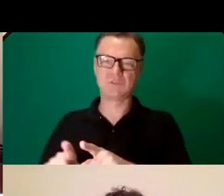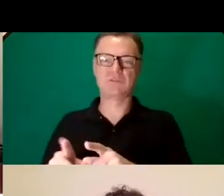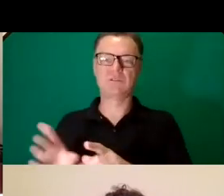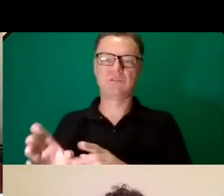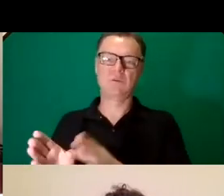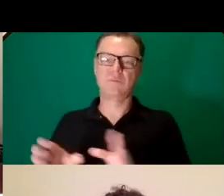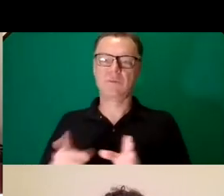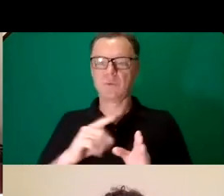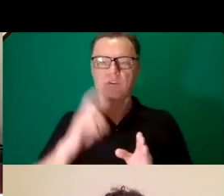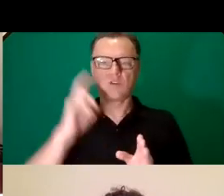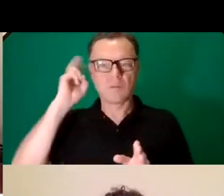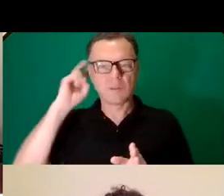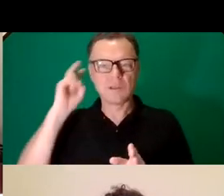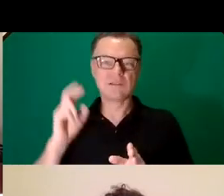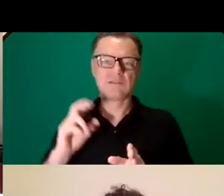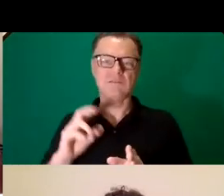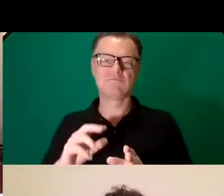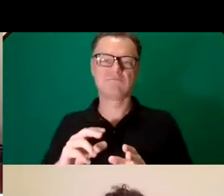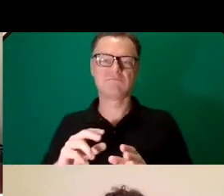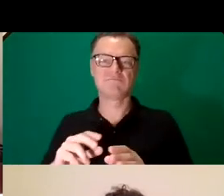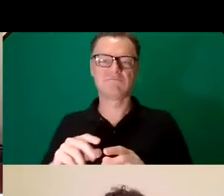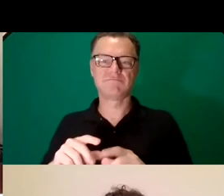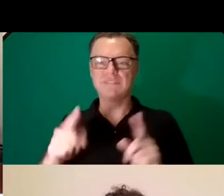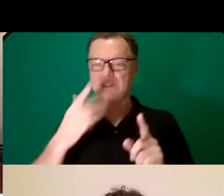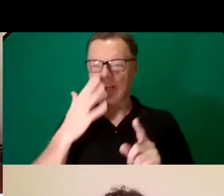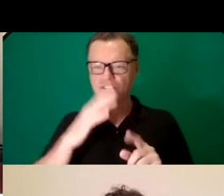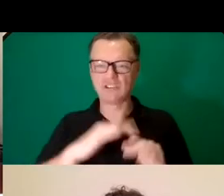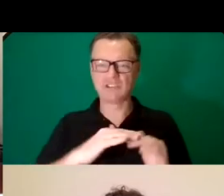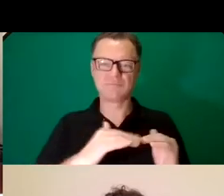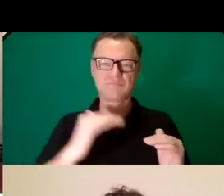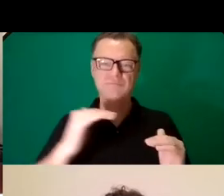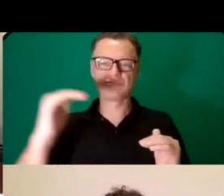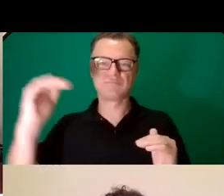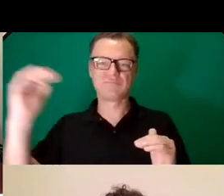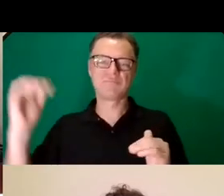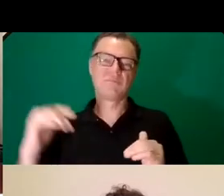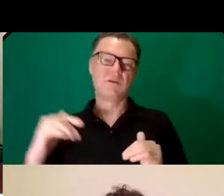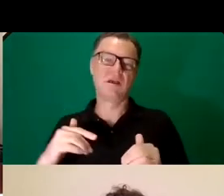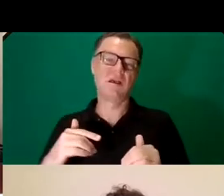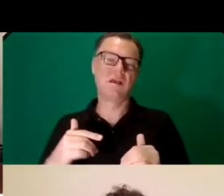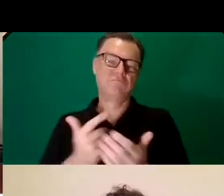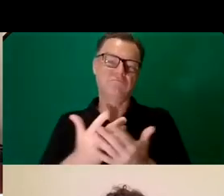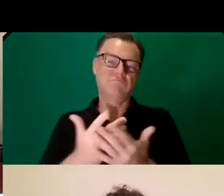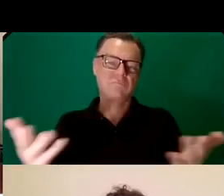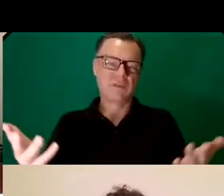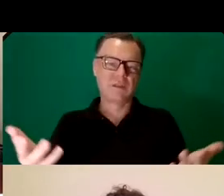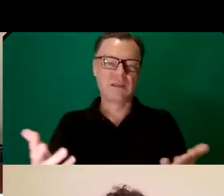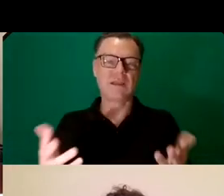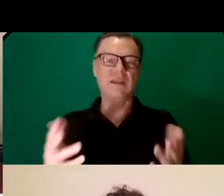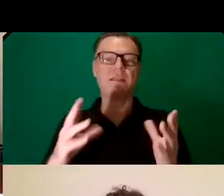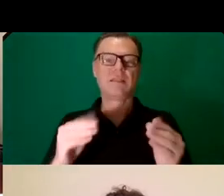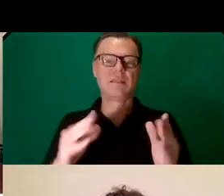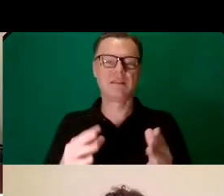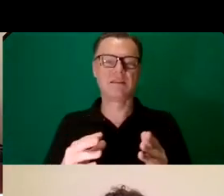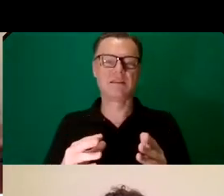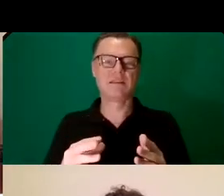had cochlear implants at different ages, so yeah, and then from there I even asked